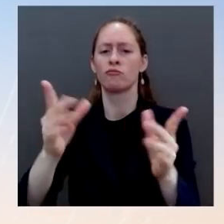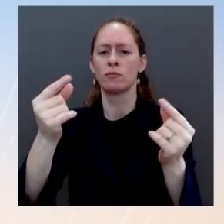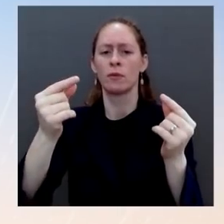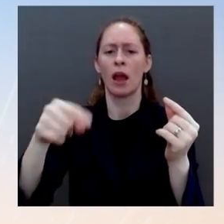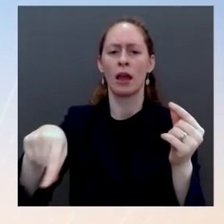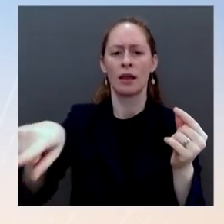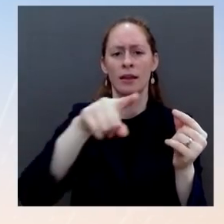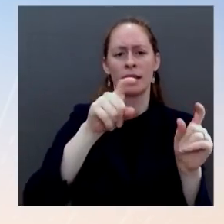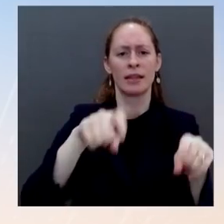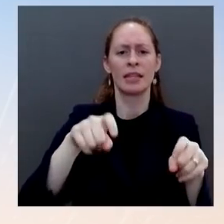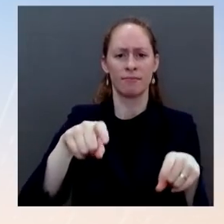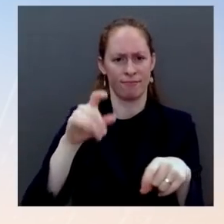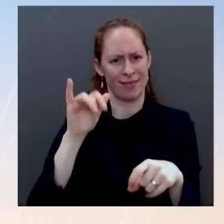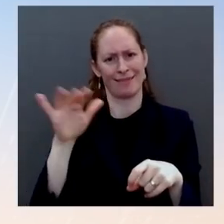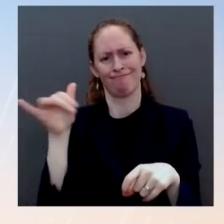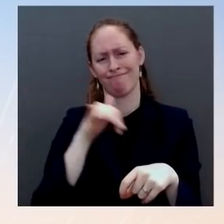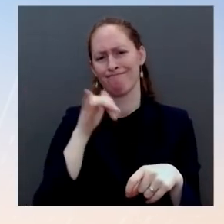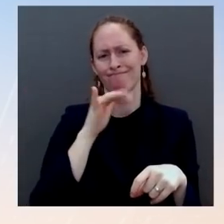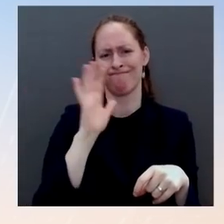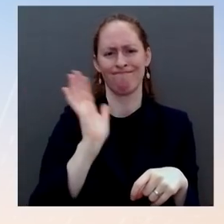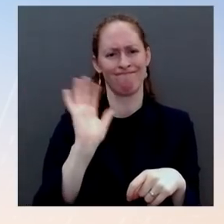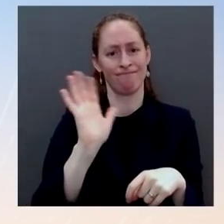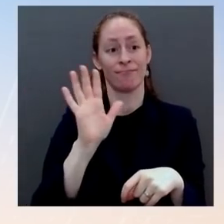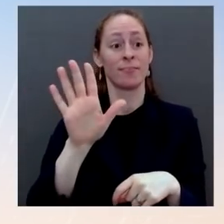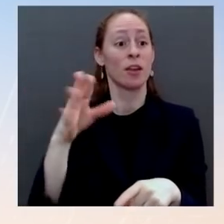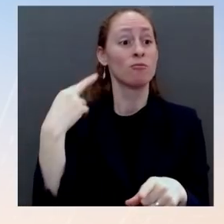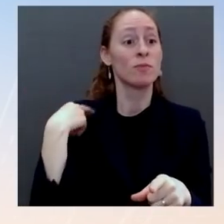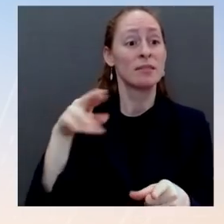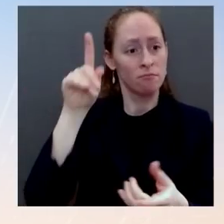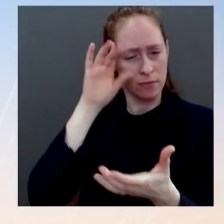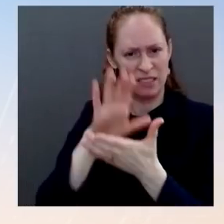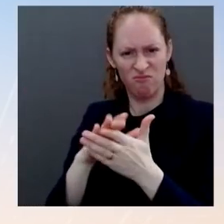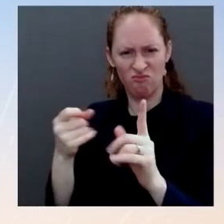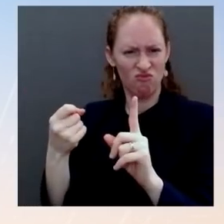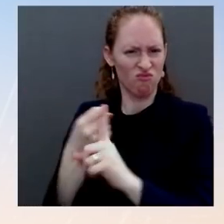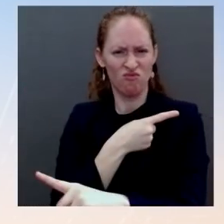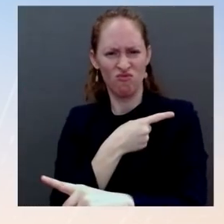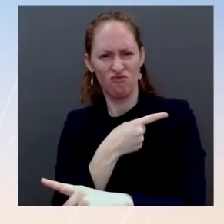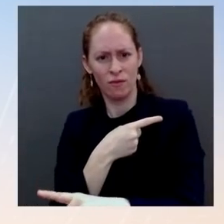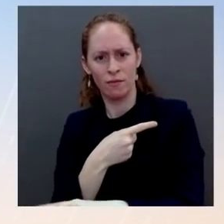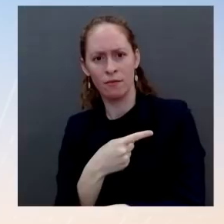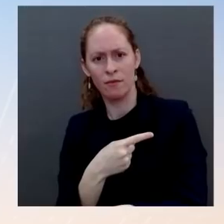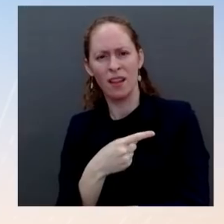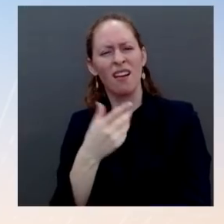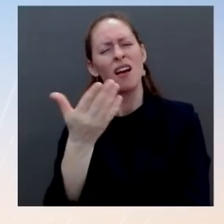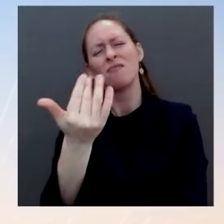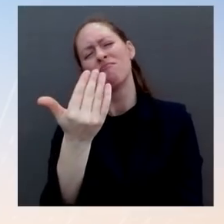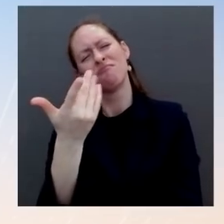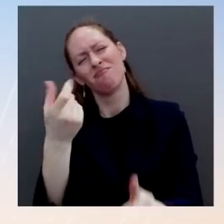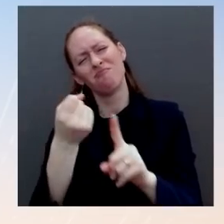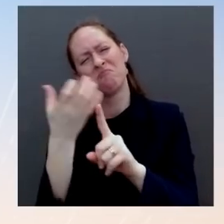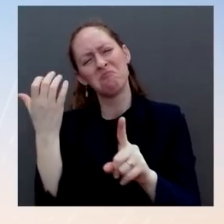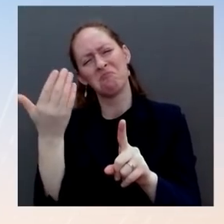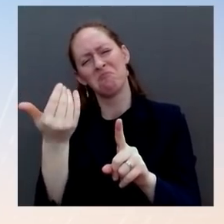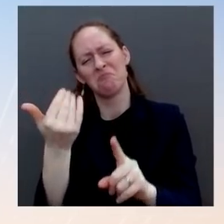the Court of Appeals just heard oral arguments on a case involving religious healthcare providers who object to performing gender transition procedures.